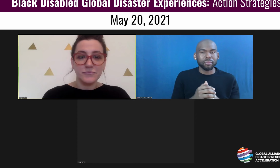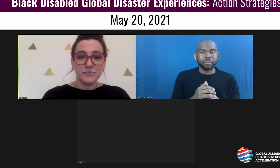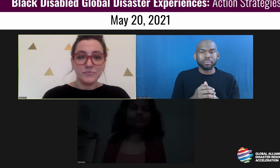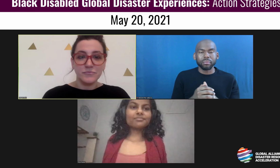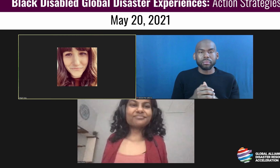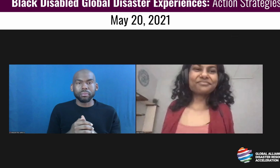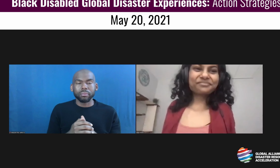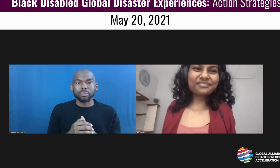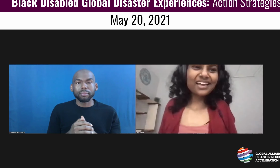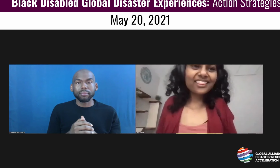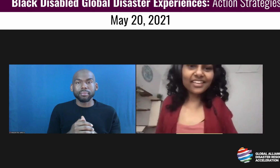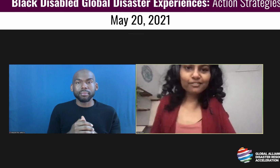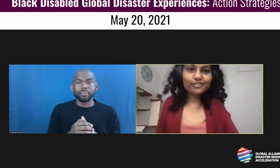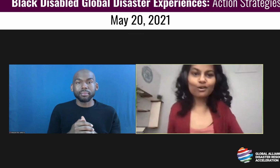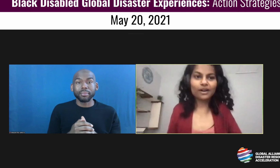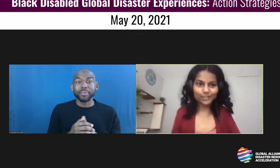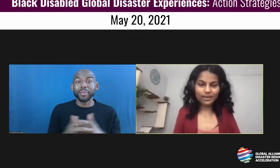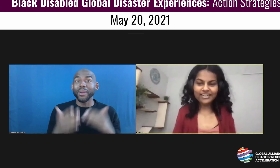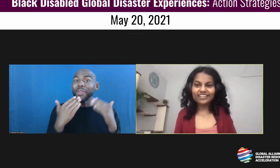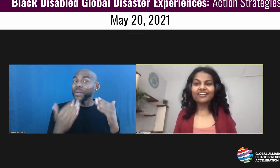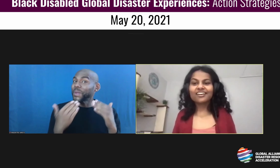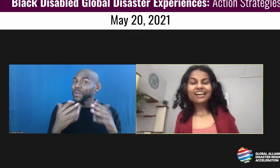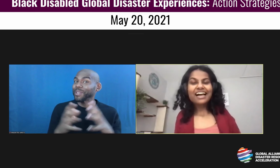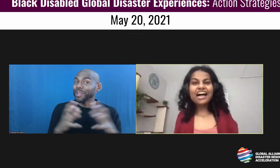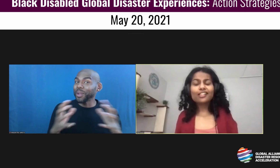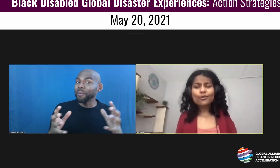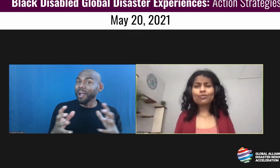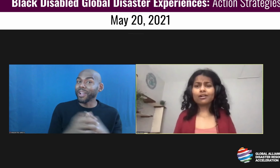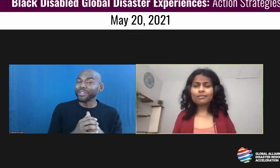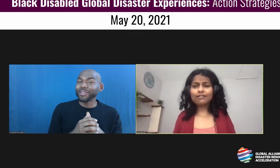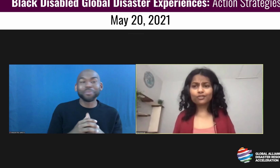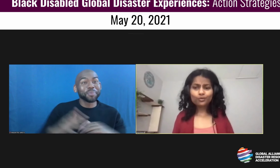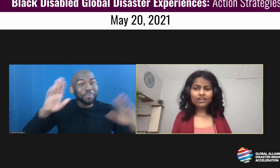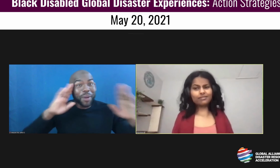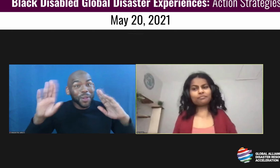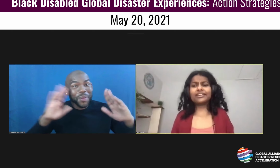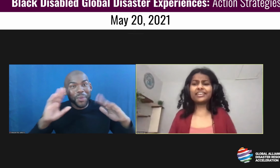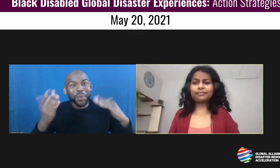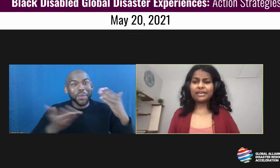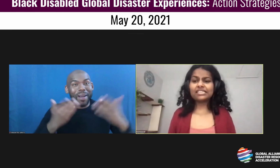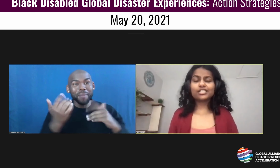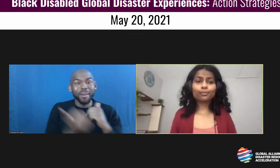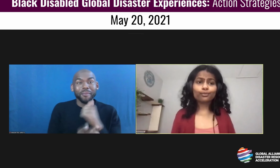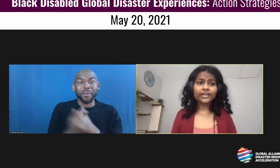Thank you so much Megan, hello, welcome everyone, my name is Priya